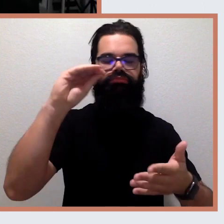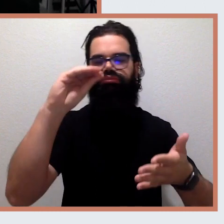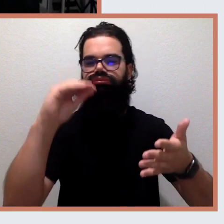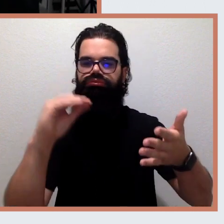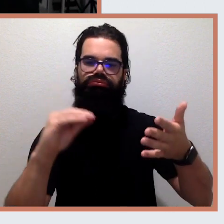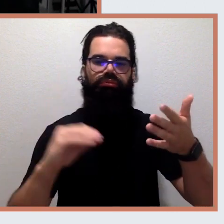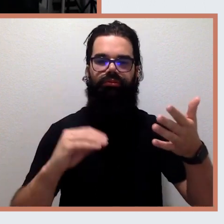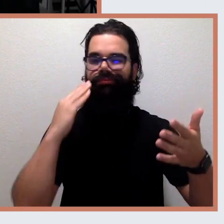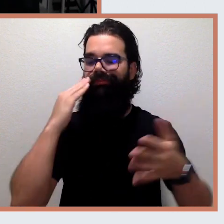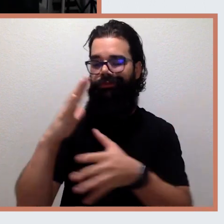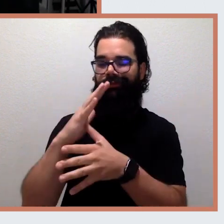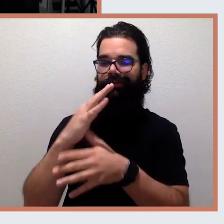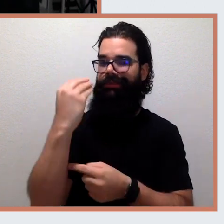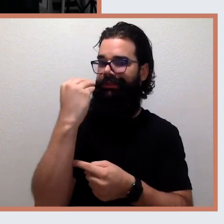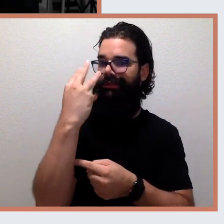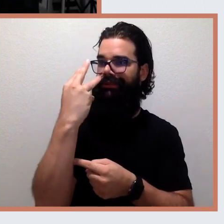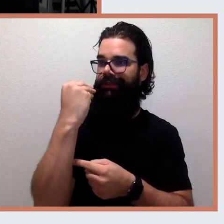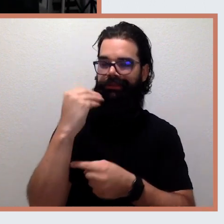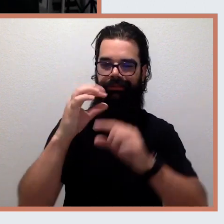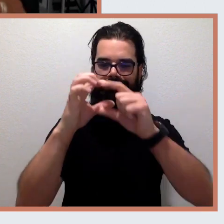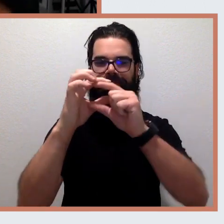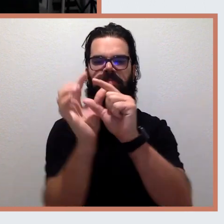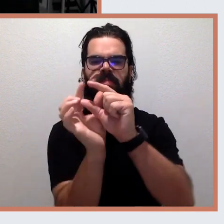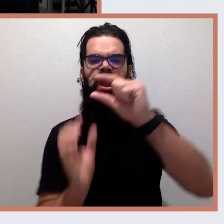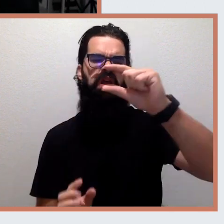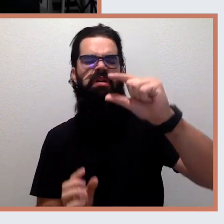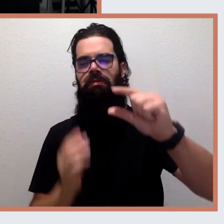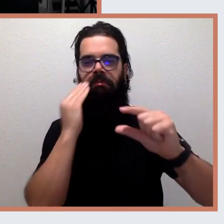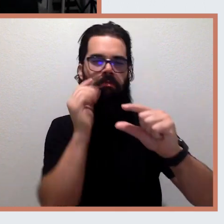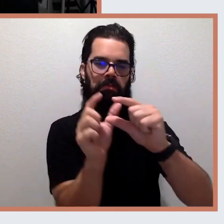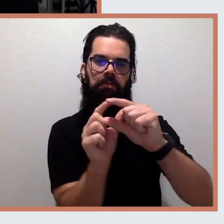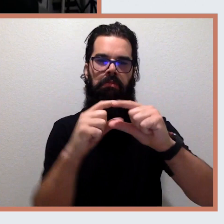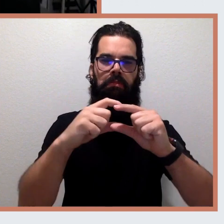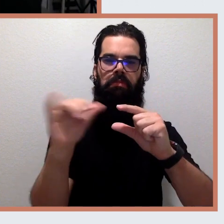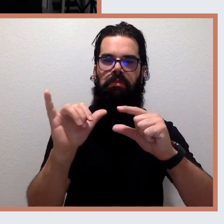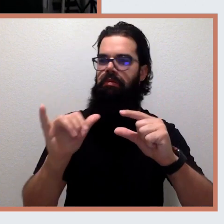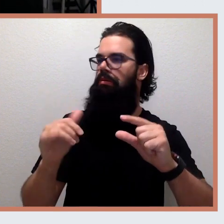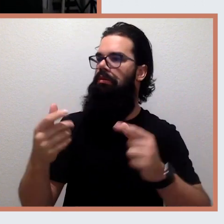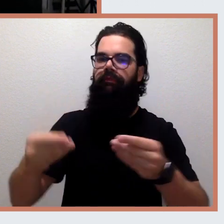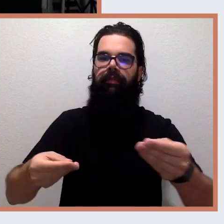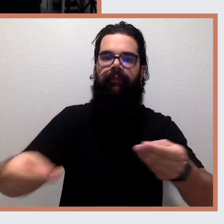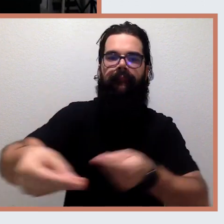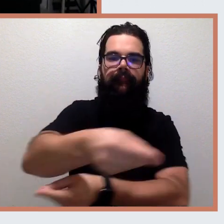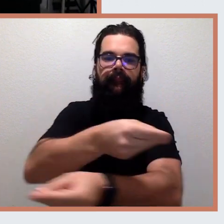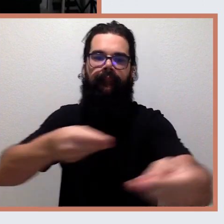as a kid, and I had a little senior wallet sized photo. You remember those? There were people from Chicago, Iowa,